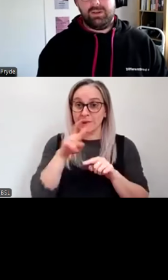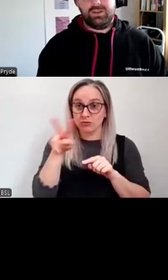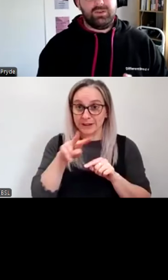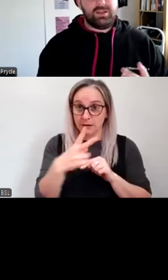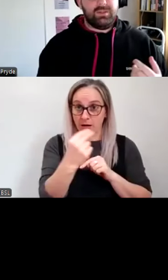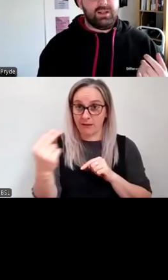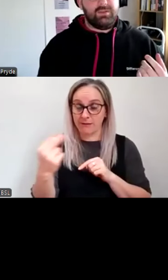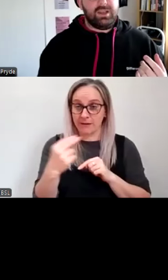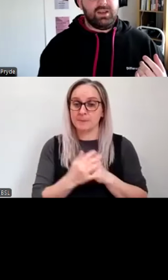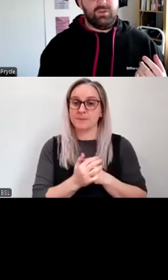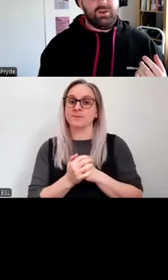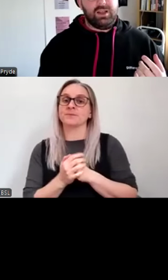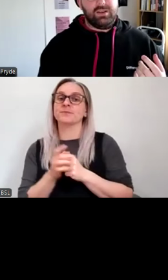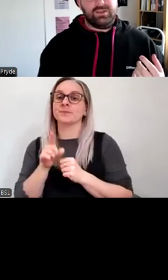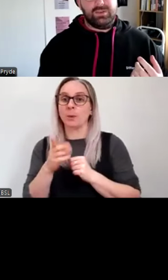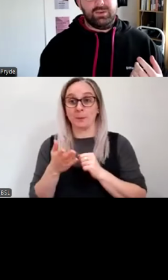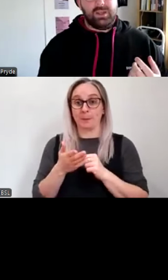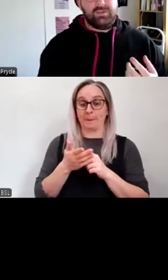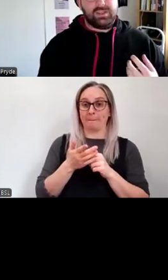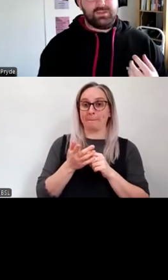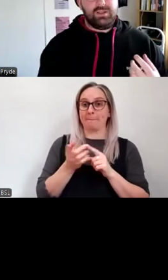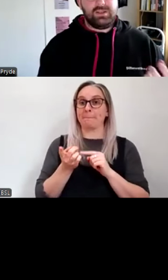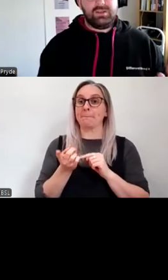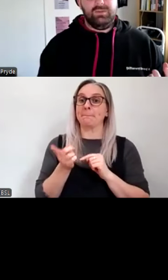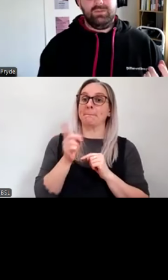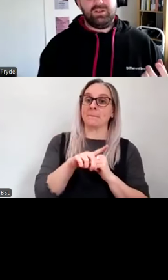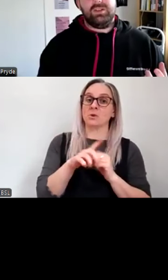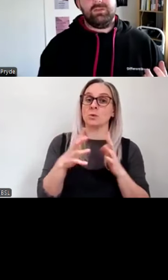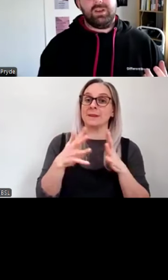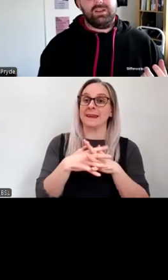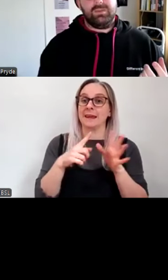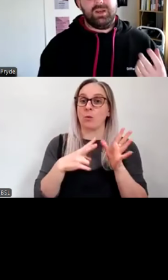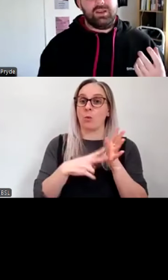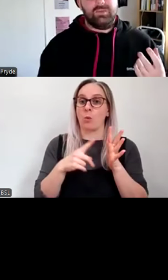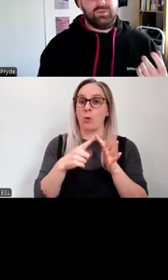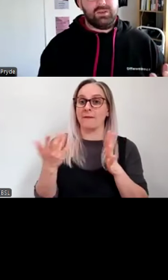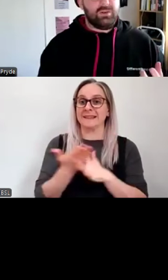What I'm going to do is I'm going to navigate over into the WAVE accessibility tool, which you can find by going to